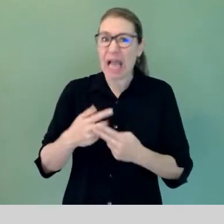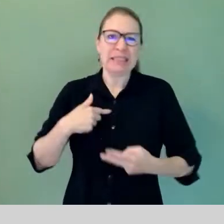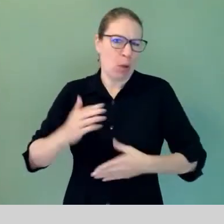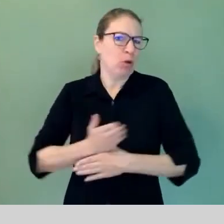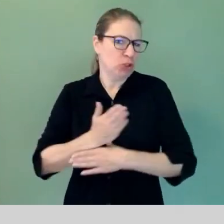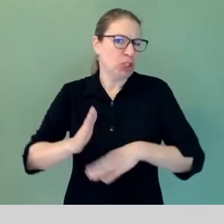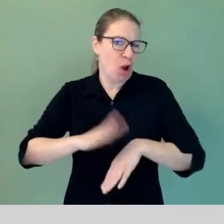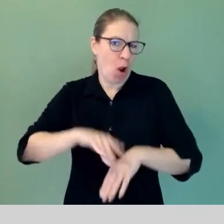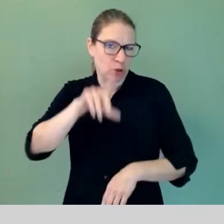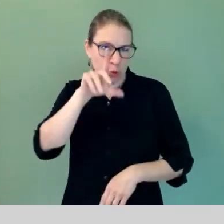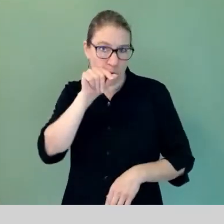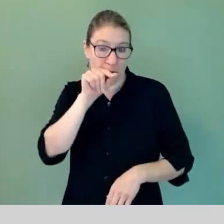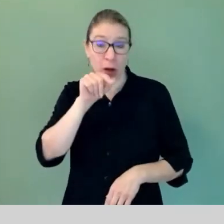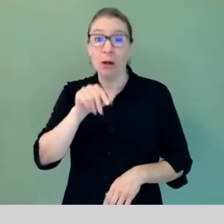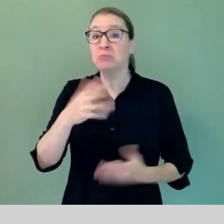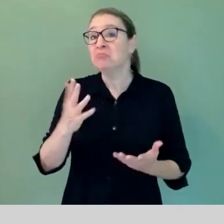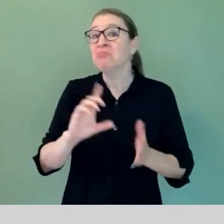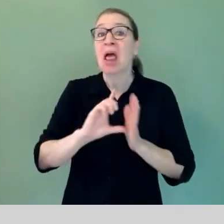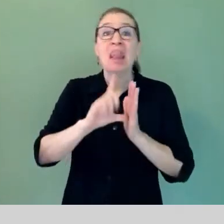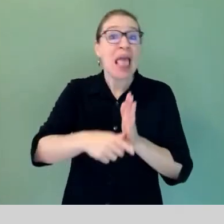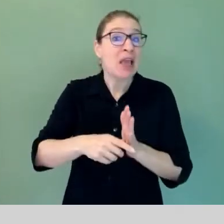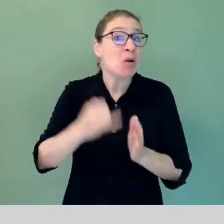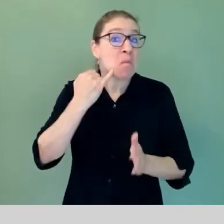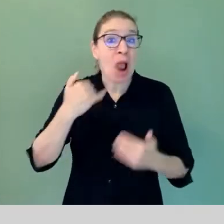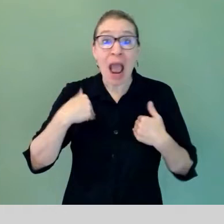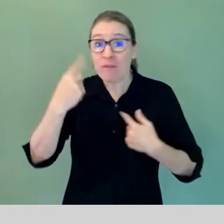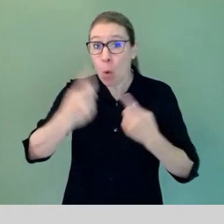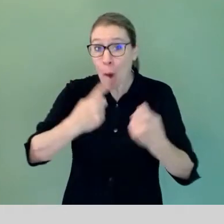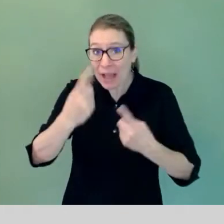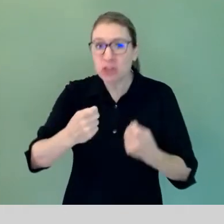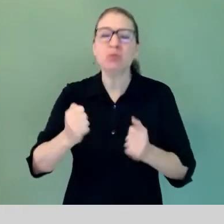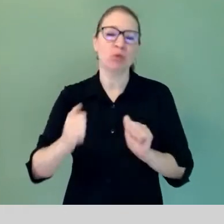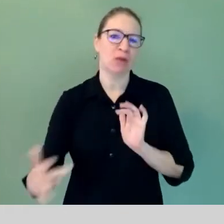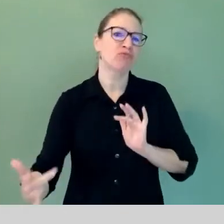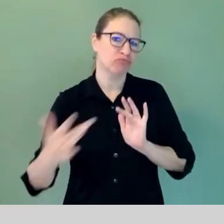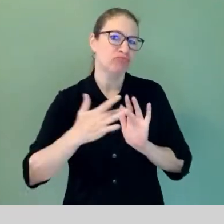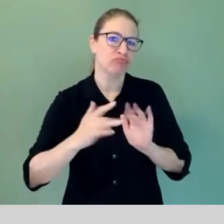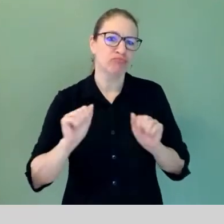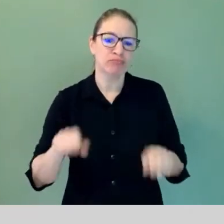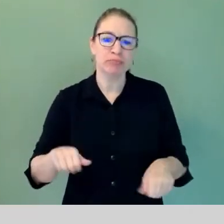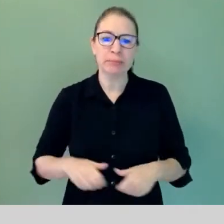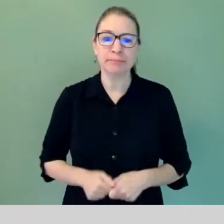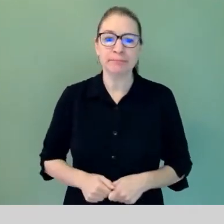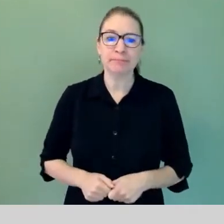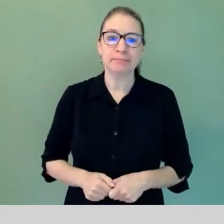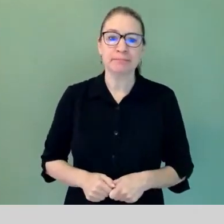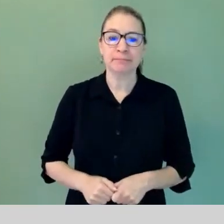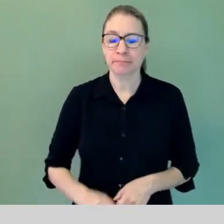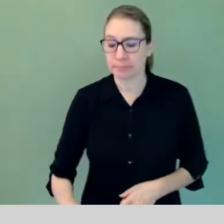Also in case anybody has any questions that you're not able to ask during the conference, you can reach out to me on Twitter.